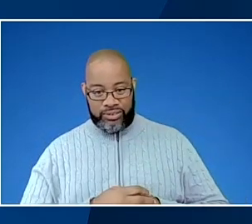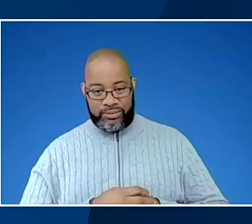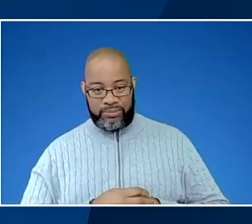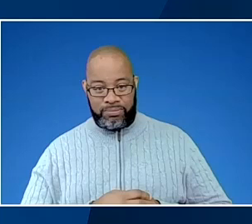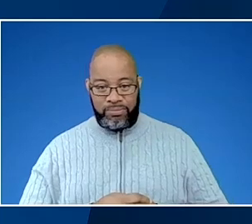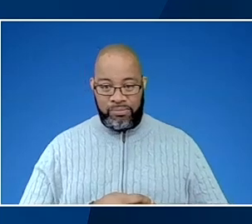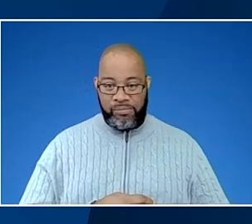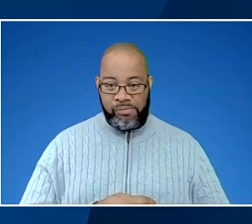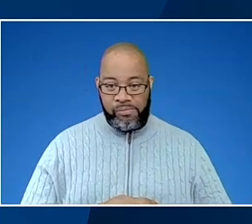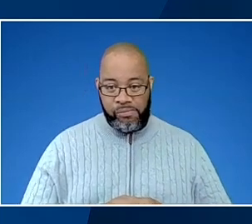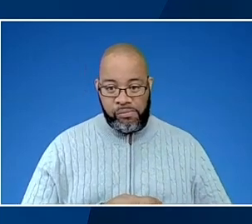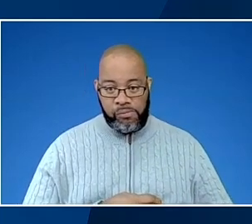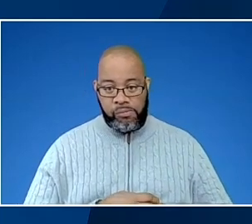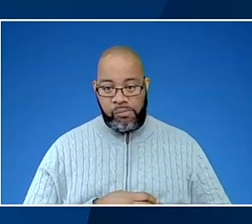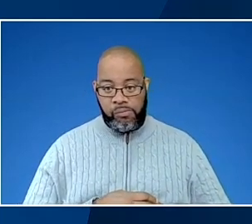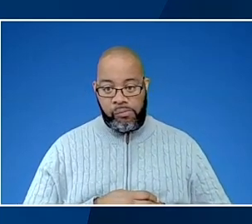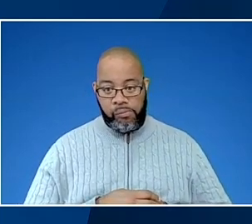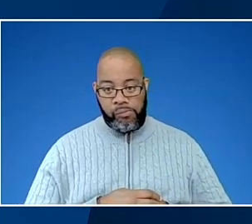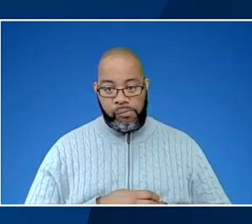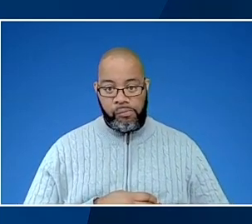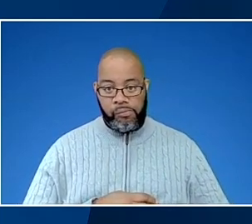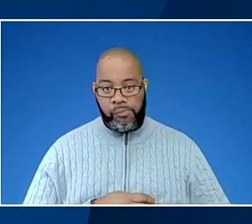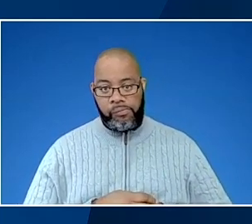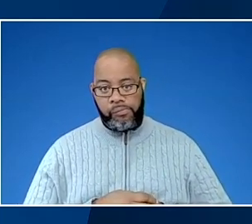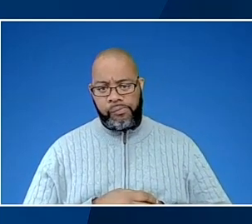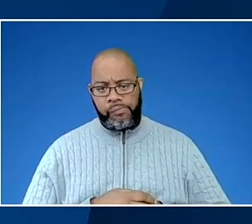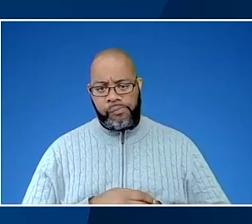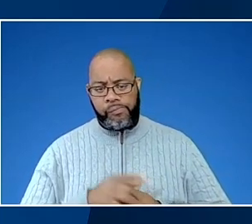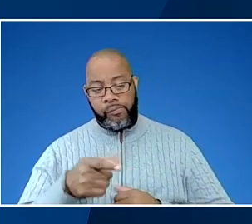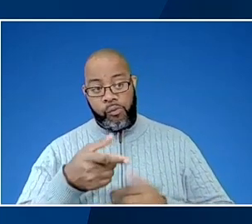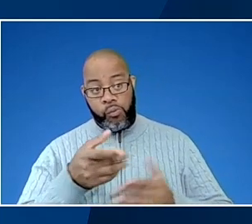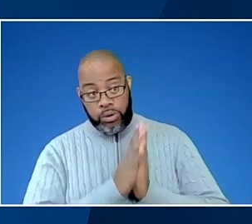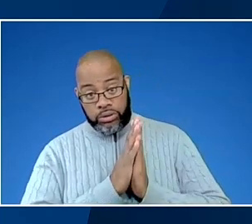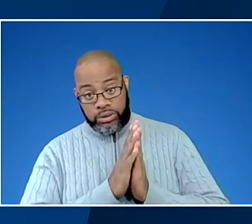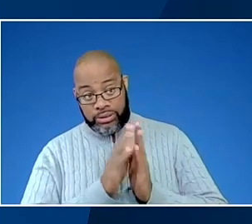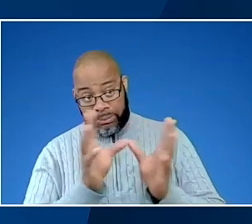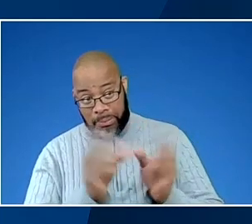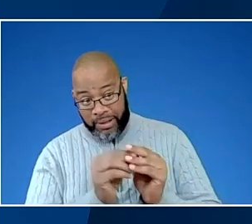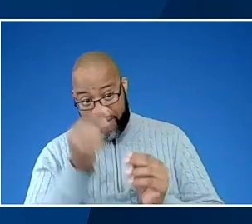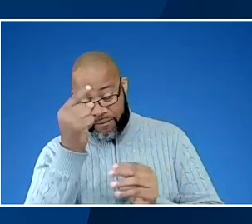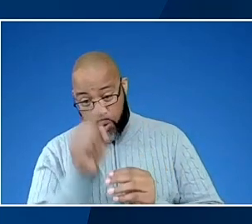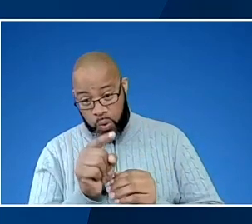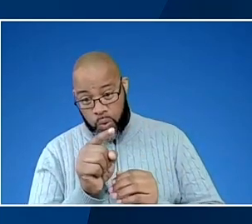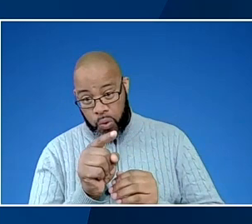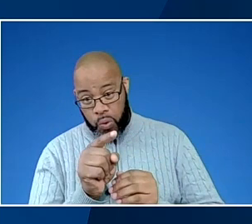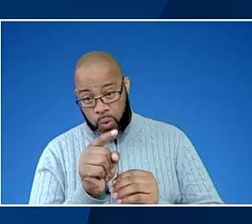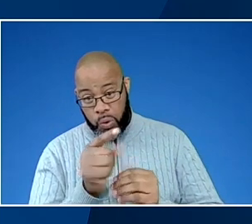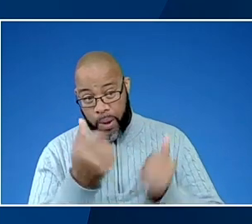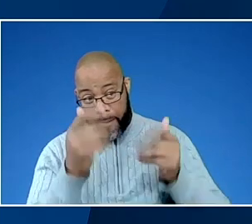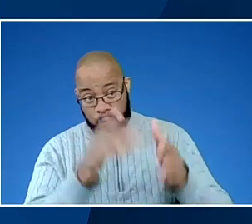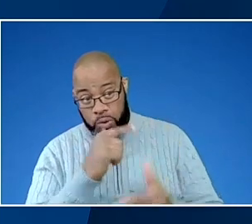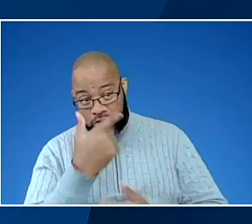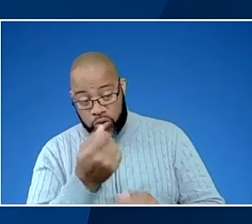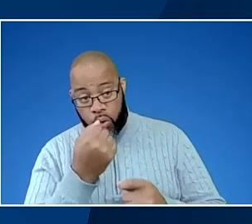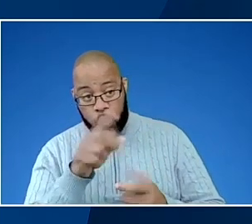Okay. And are you requesting the caucus then for anyone that's interested or would you just like to invite them and we can